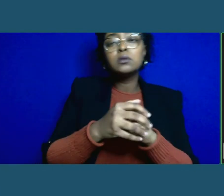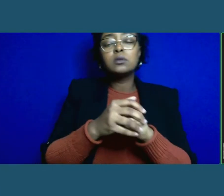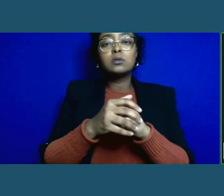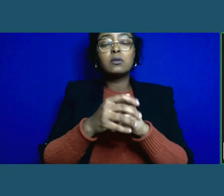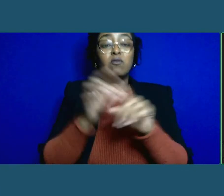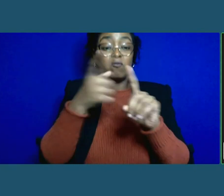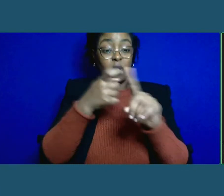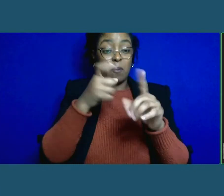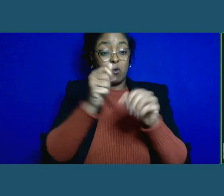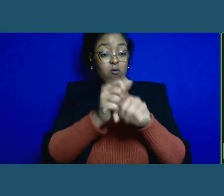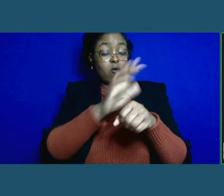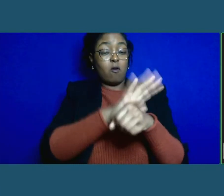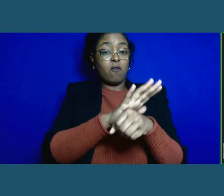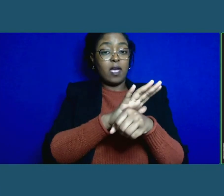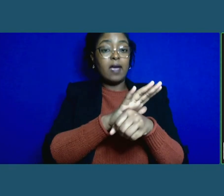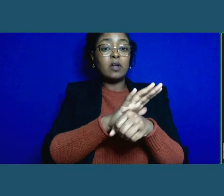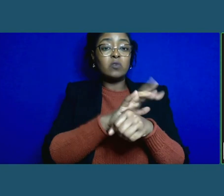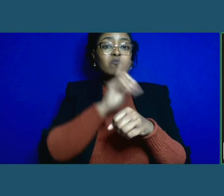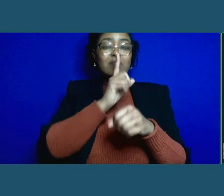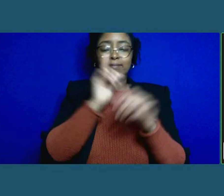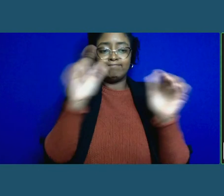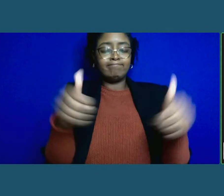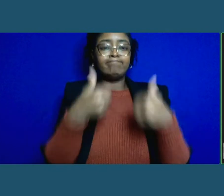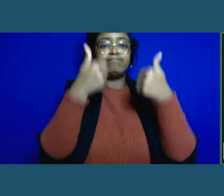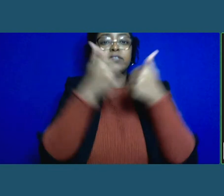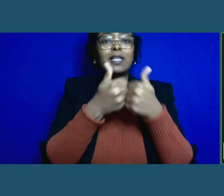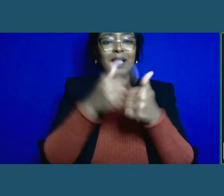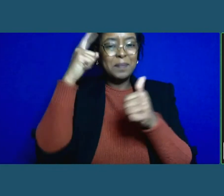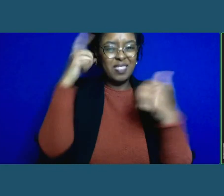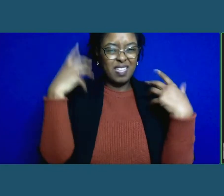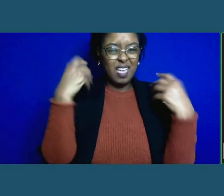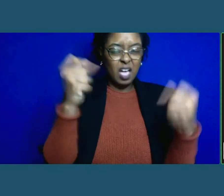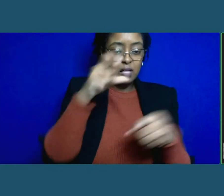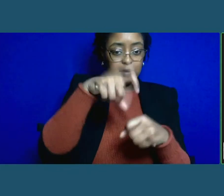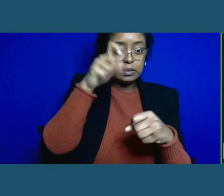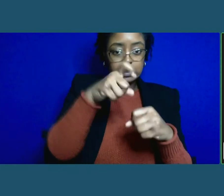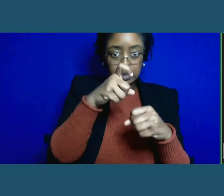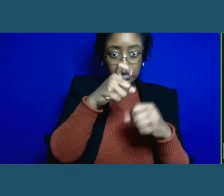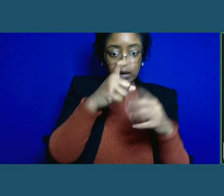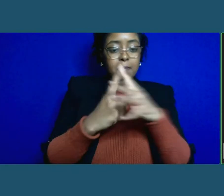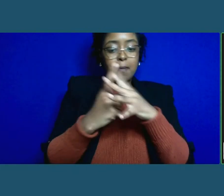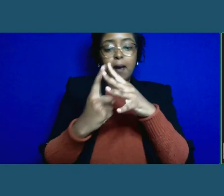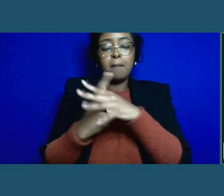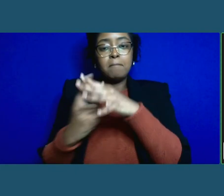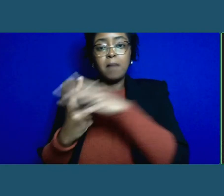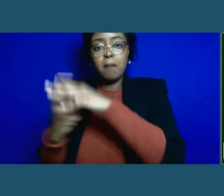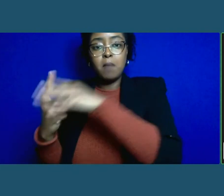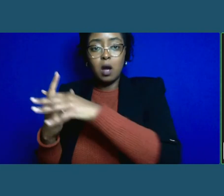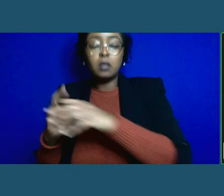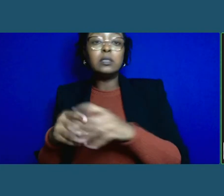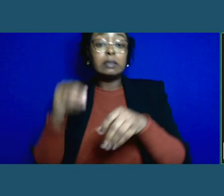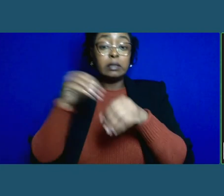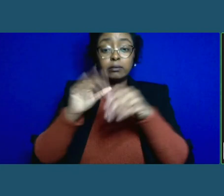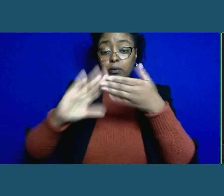The pandemic being one as a result of that, very, um